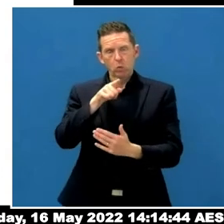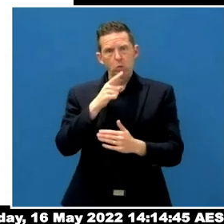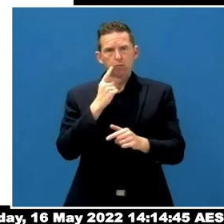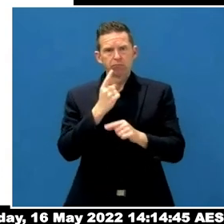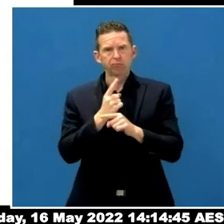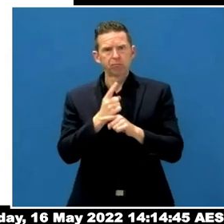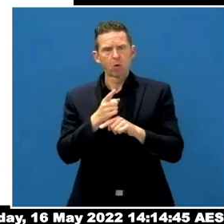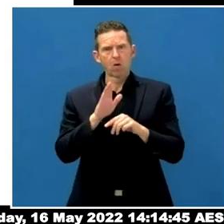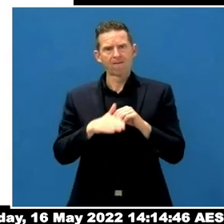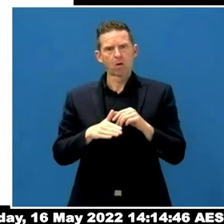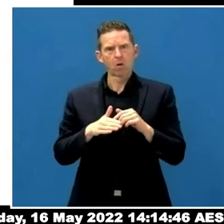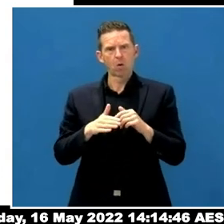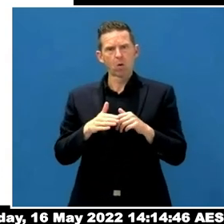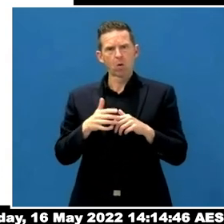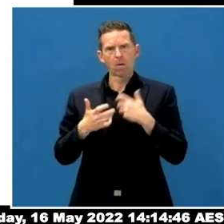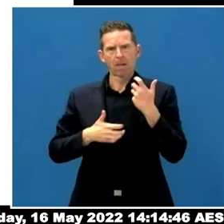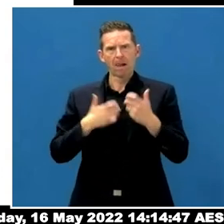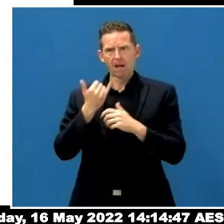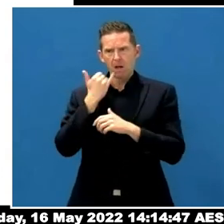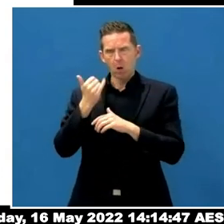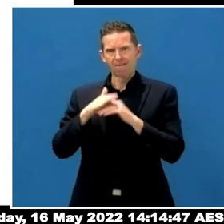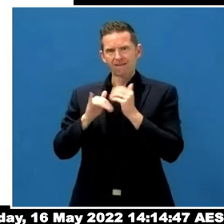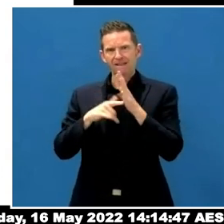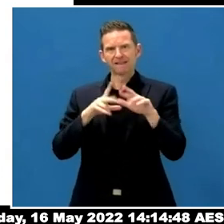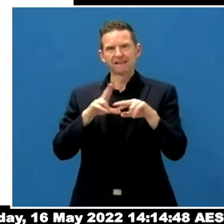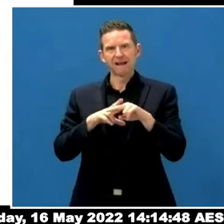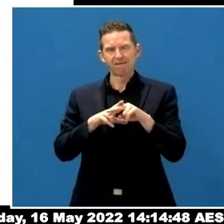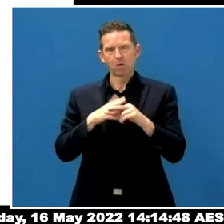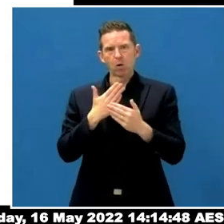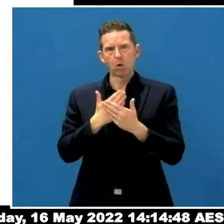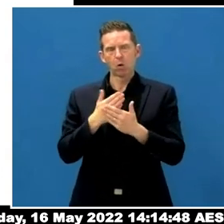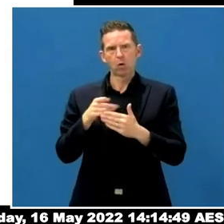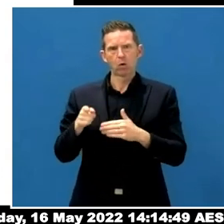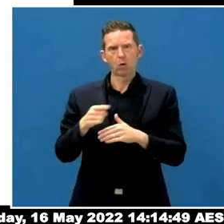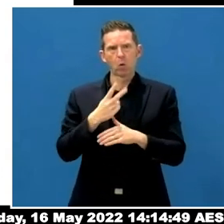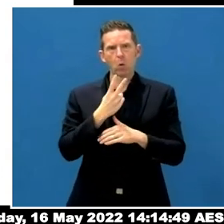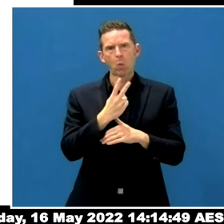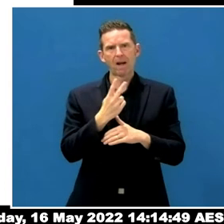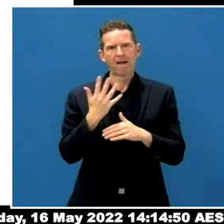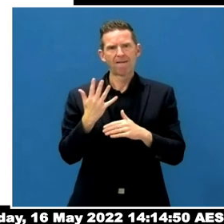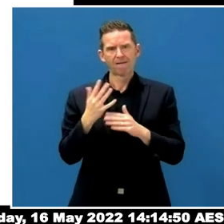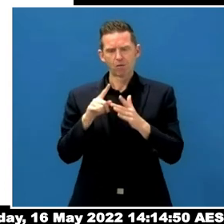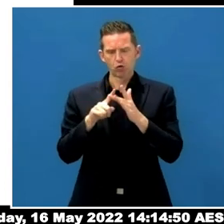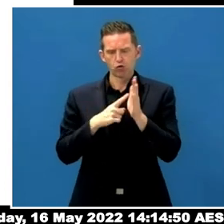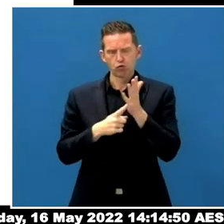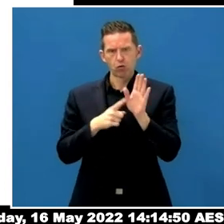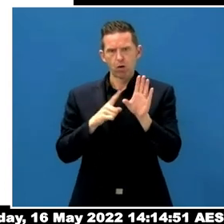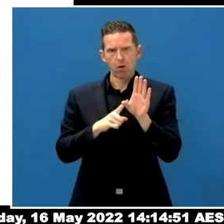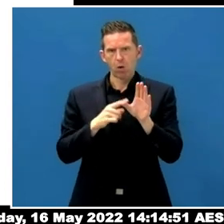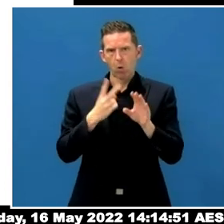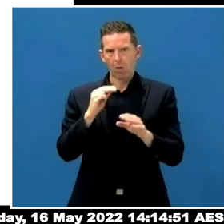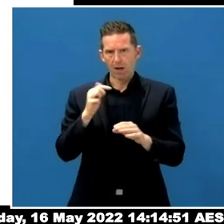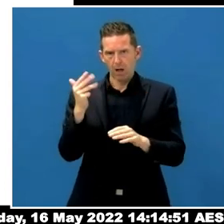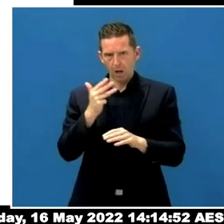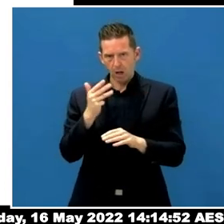25 July 2019 to which you spoke to Wayne Adamson and a Team Leader at the time on the